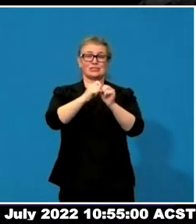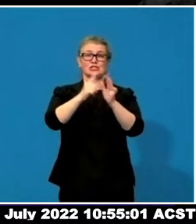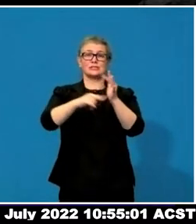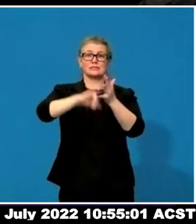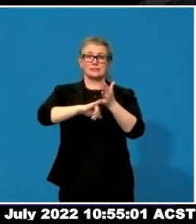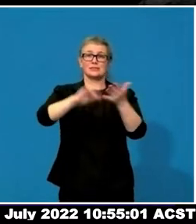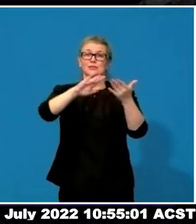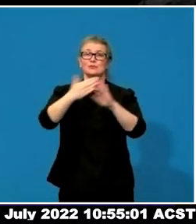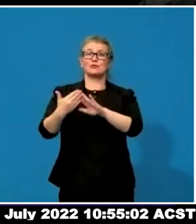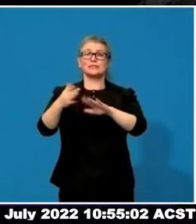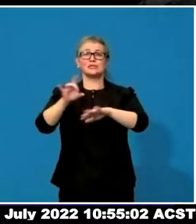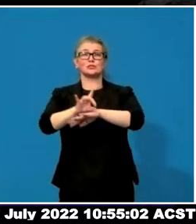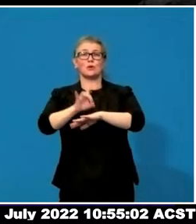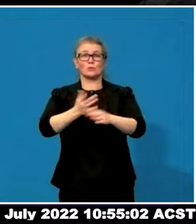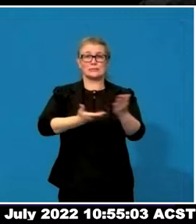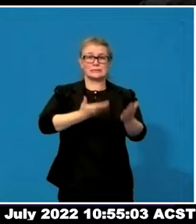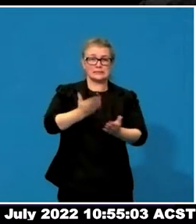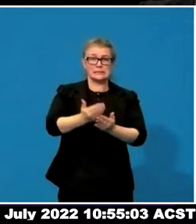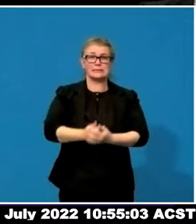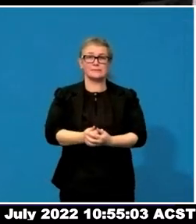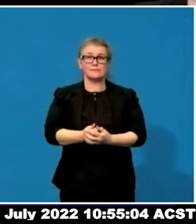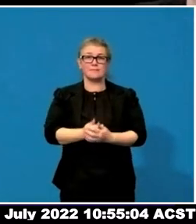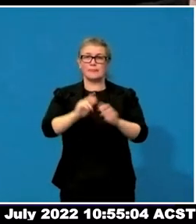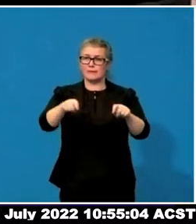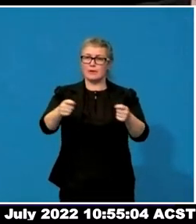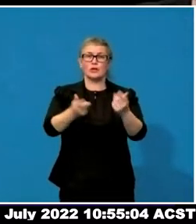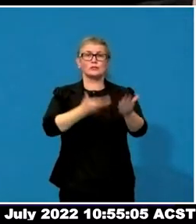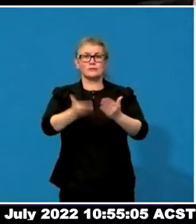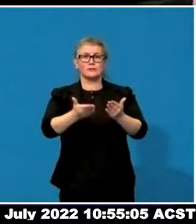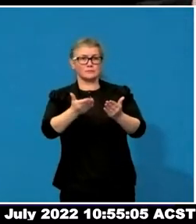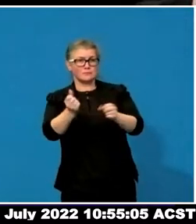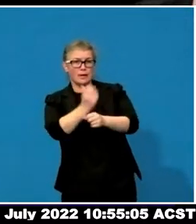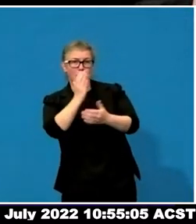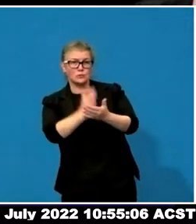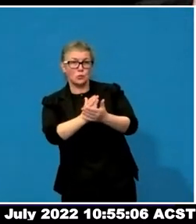provides services to ensure effective communications between Deaf and hard of